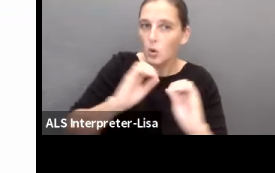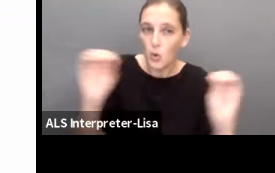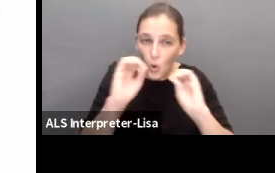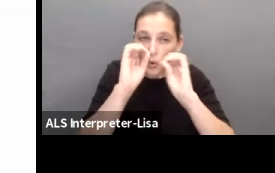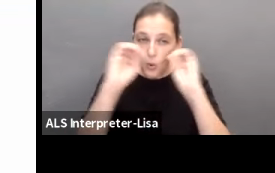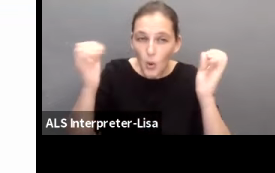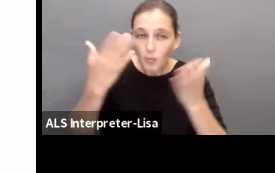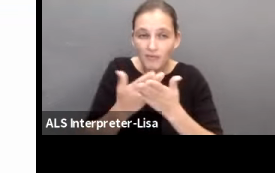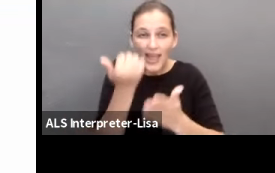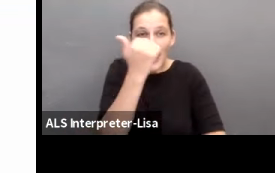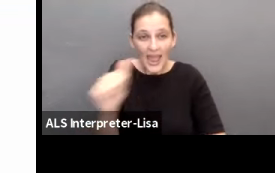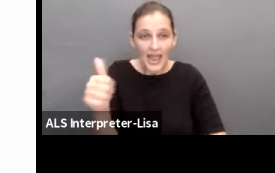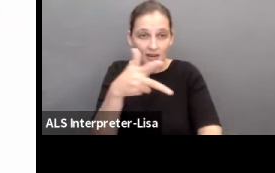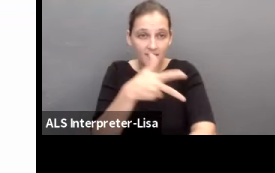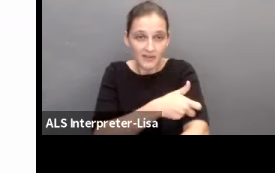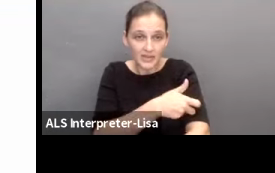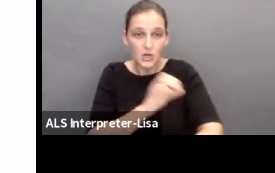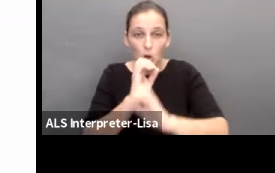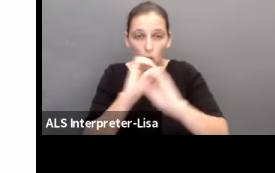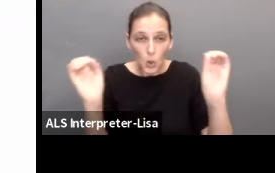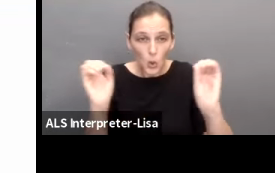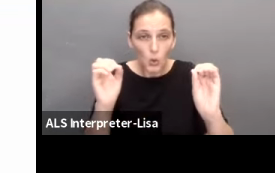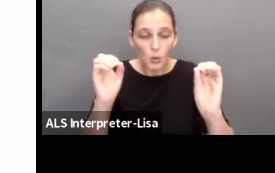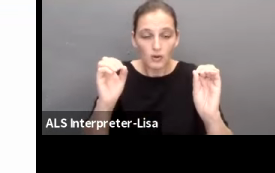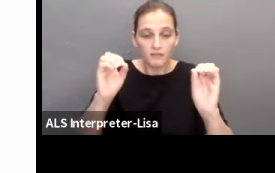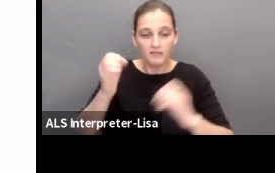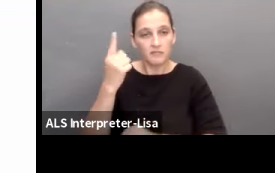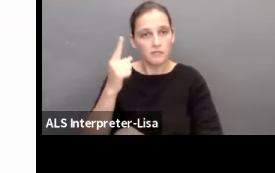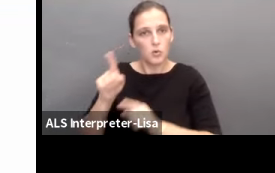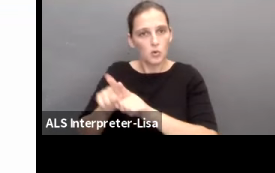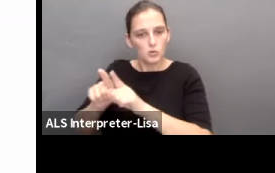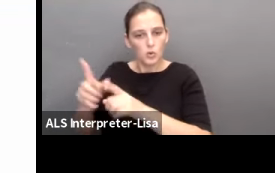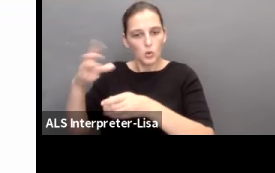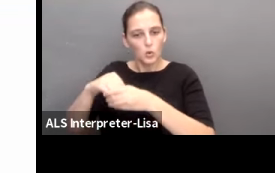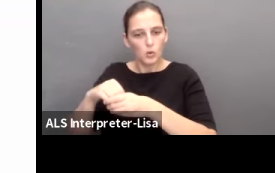that you would get any time in your life, including the COVID-19 vaccine causes fertility